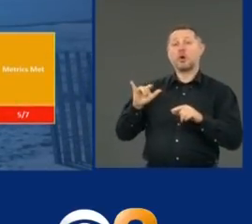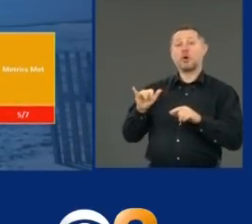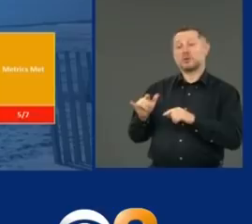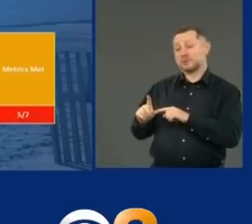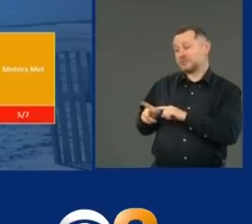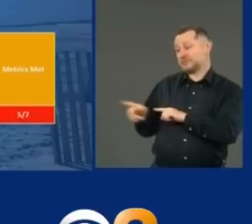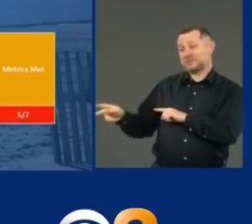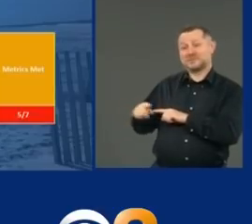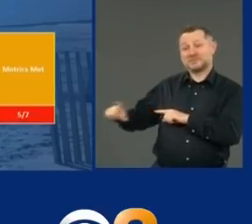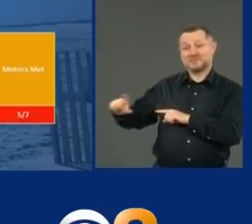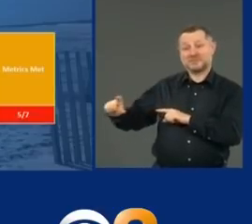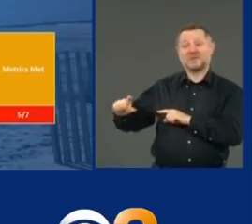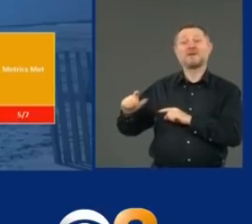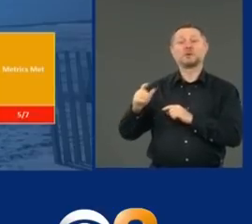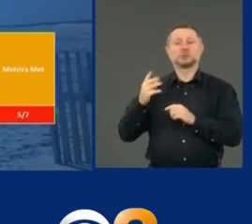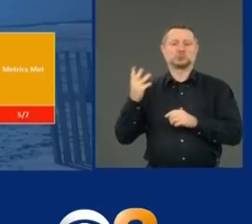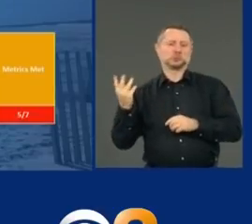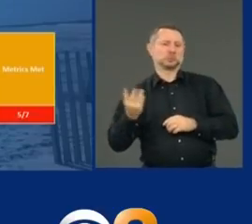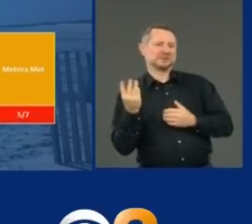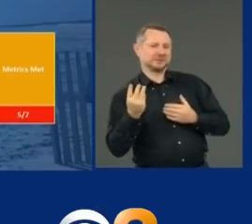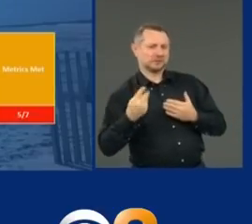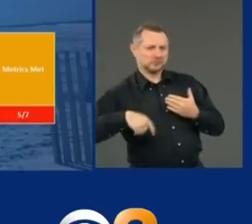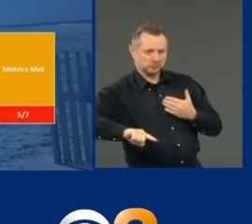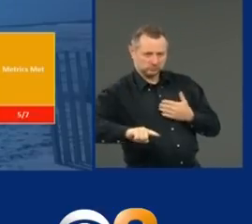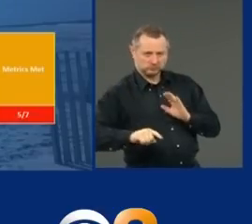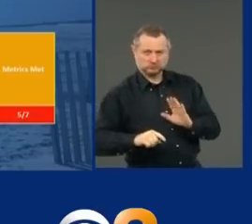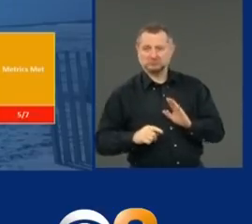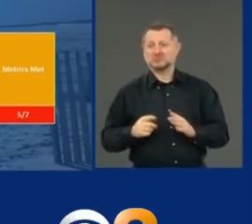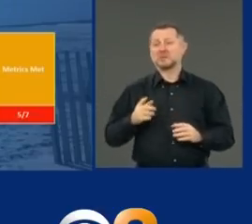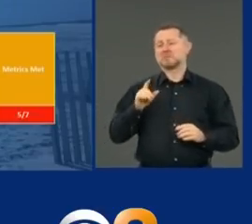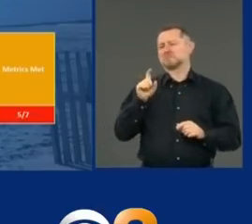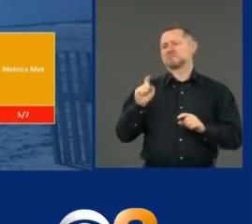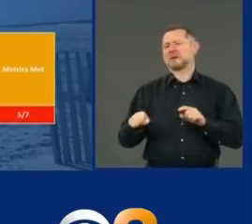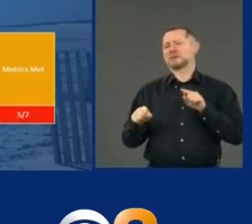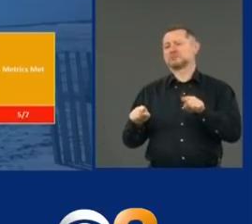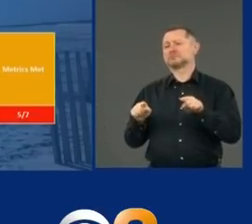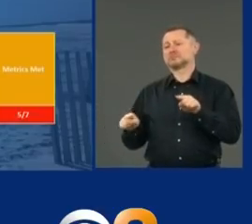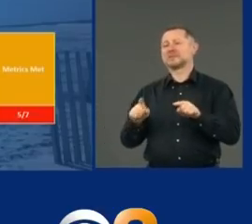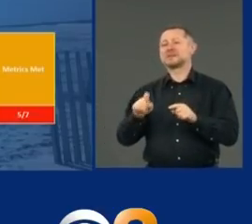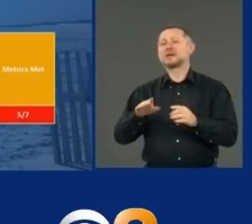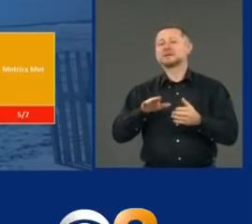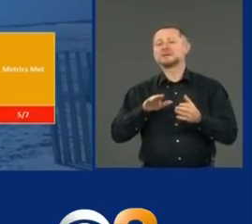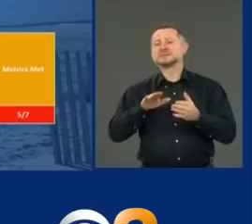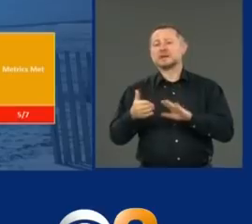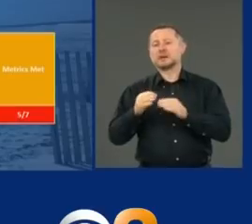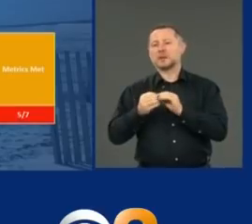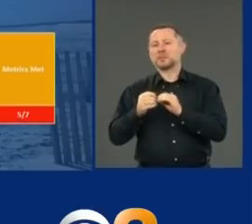THOSE NUMBERS. THE MID-HUDSON IS STILL ON TRACK TO OPEN